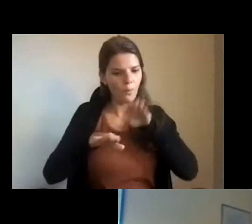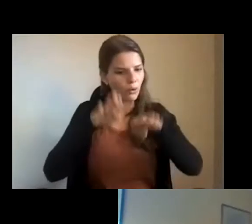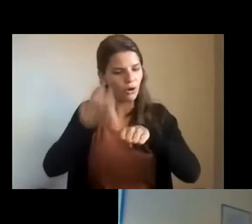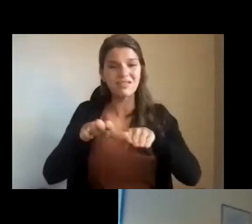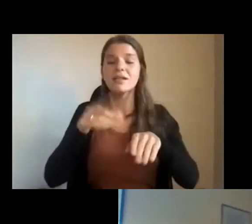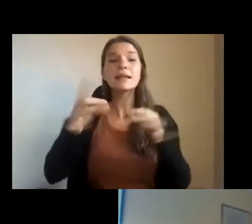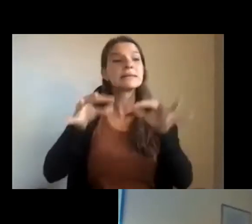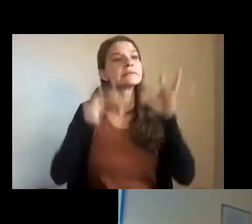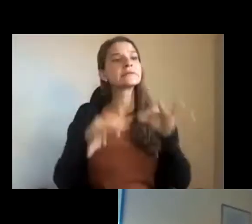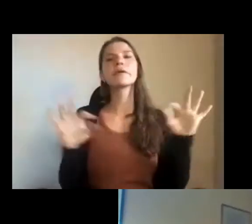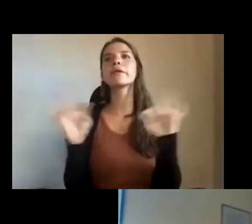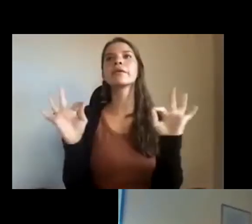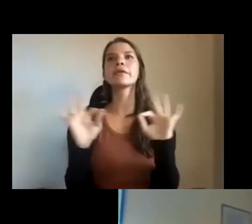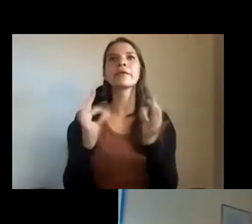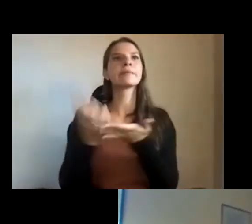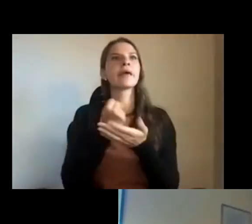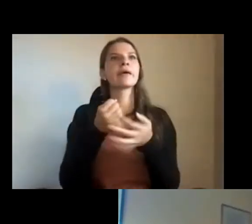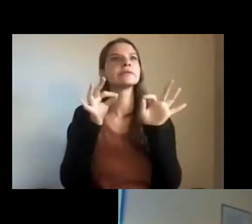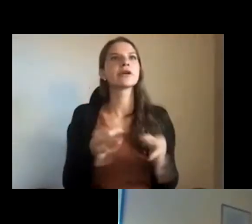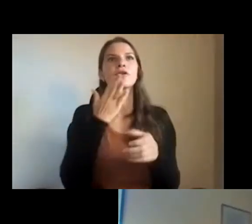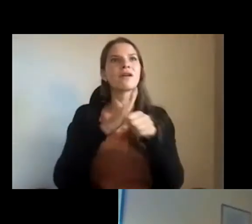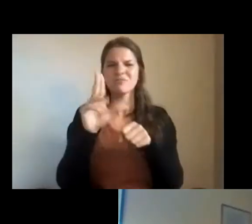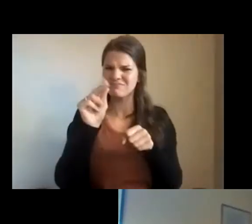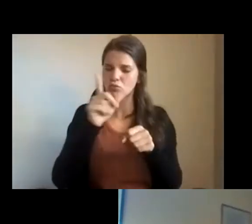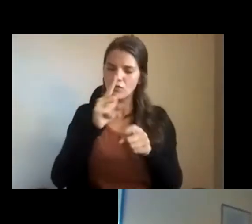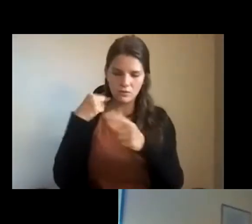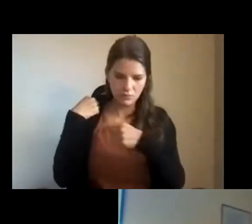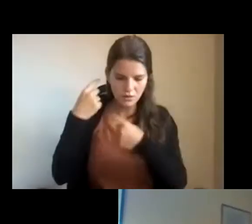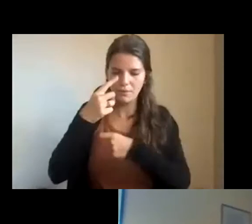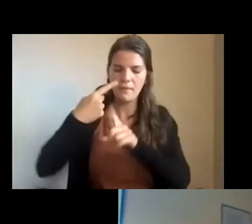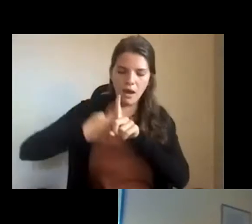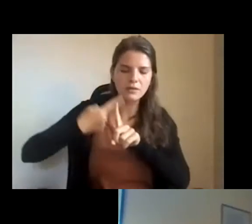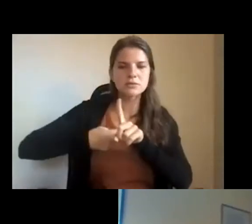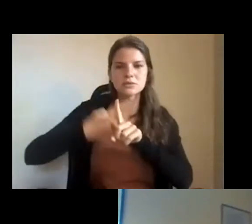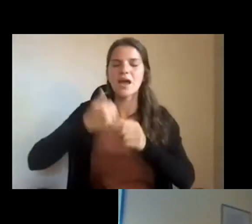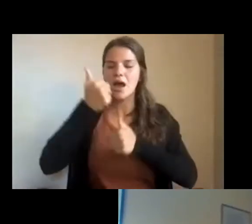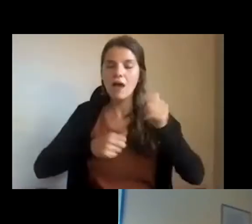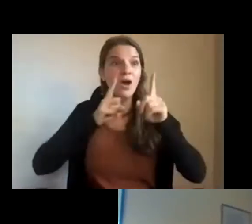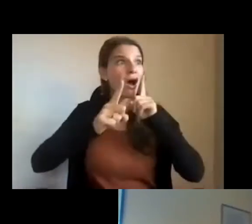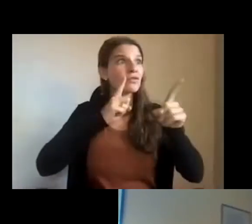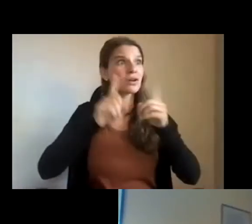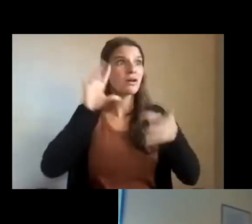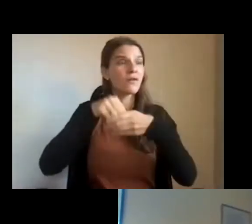and have been the main topic of every conversation I know that I've been in